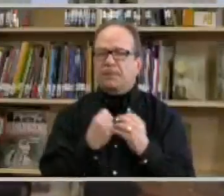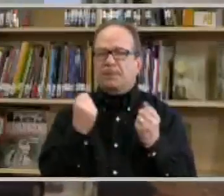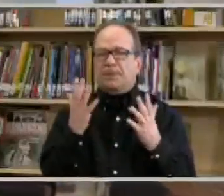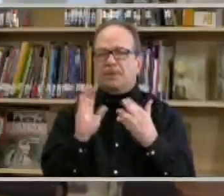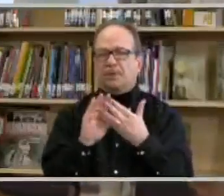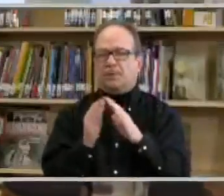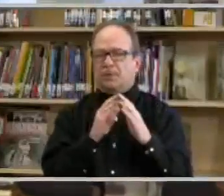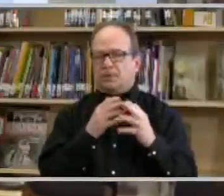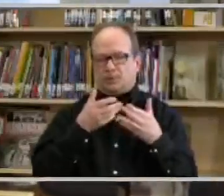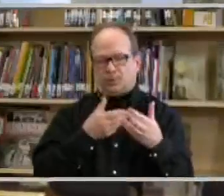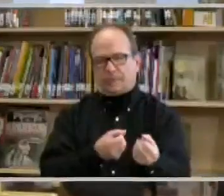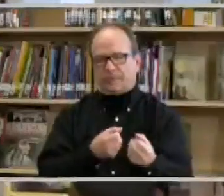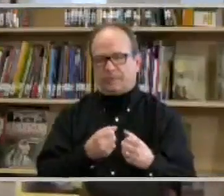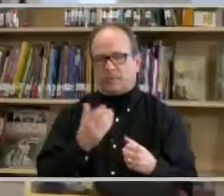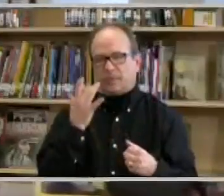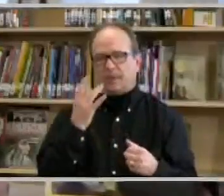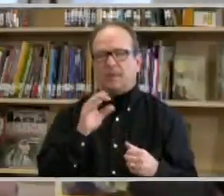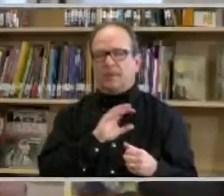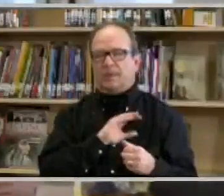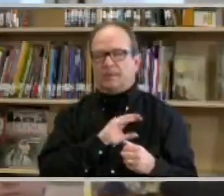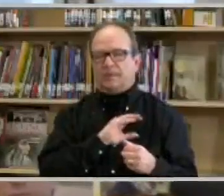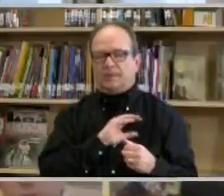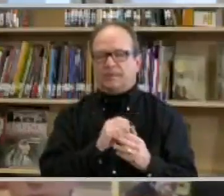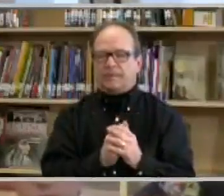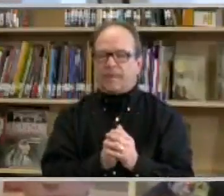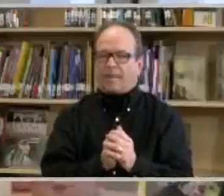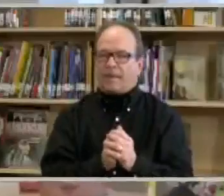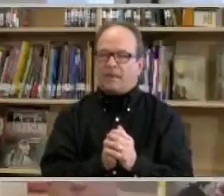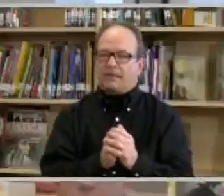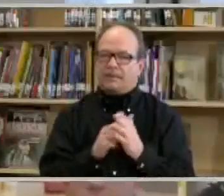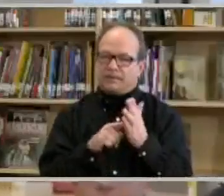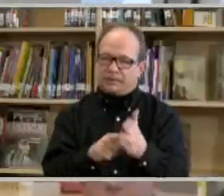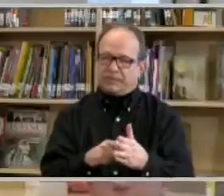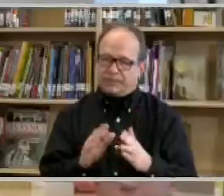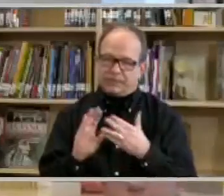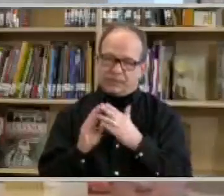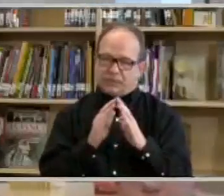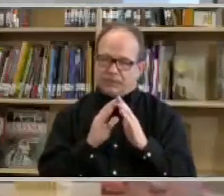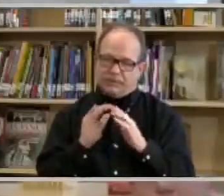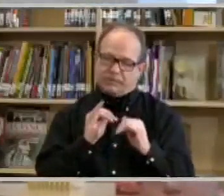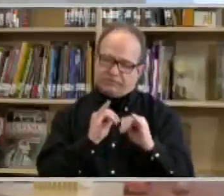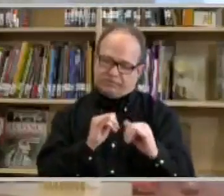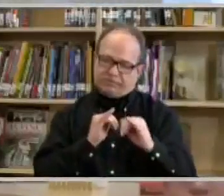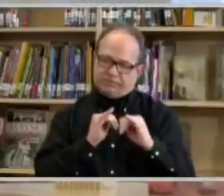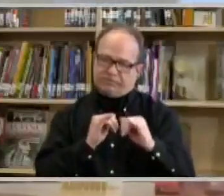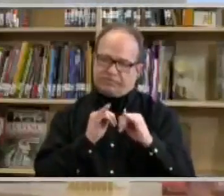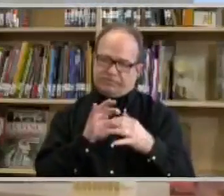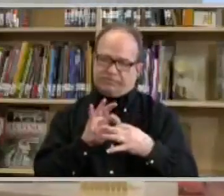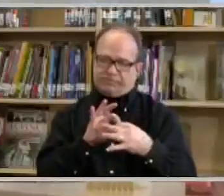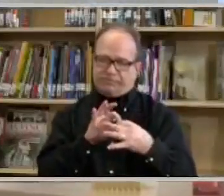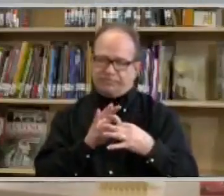BUILD UP A BANK OF COMMUNITY TRUST IS BECAUSE OUR POLICE FORCE IS REFLECTIVE OF OUR